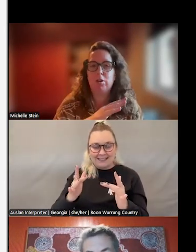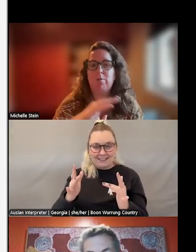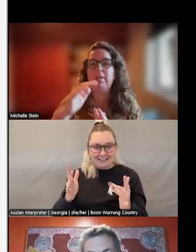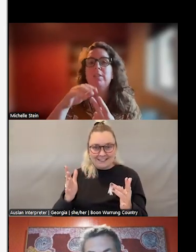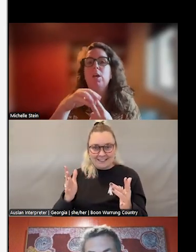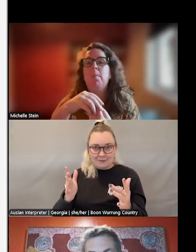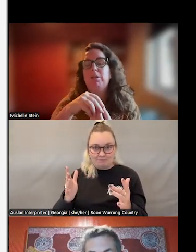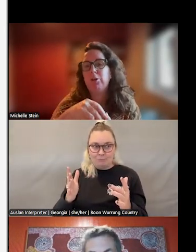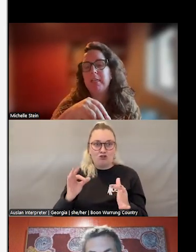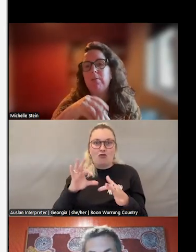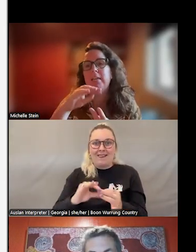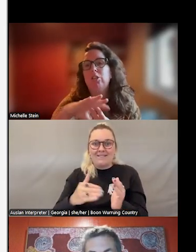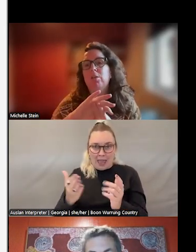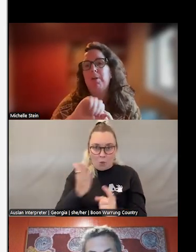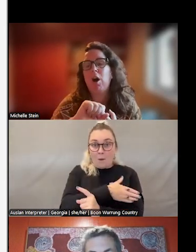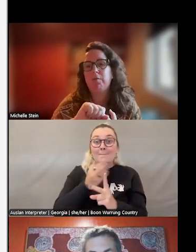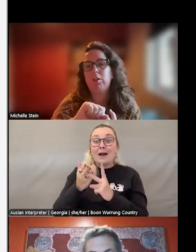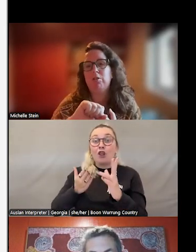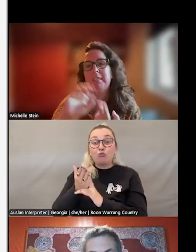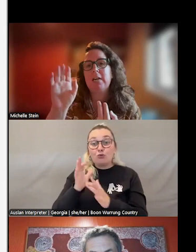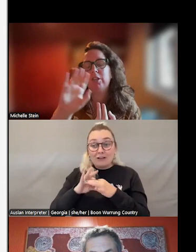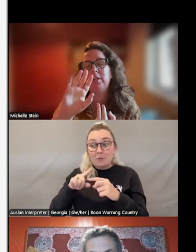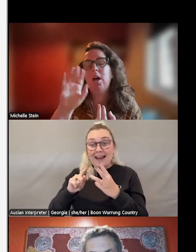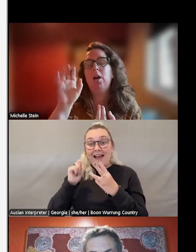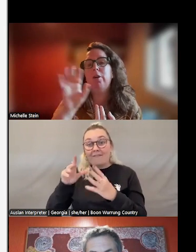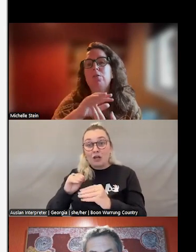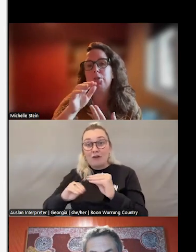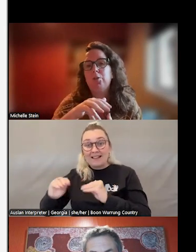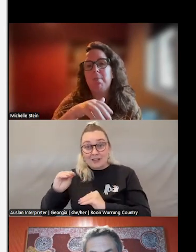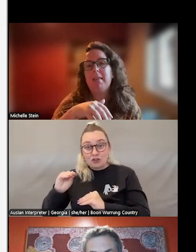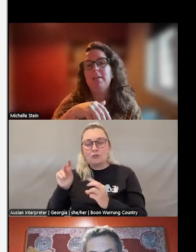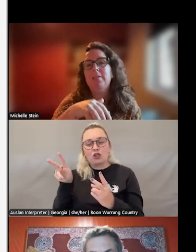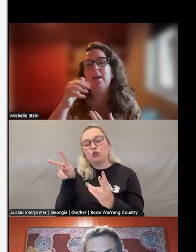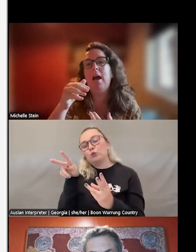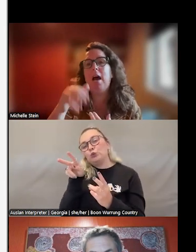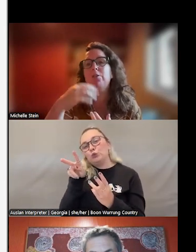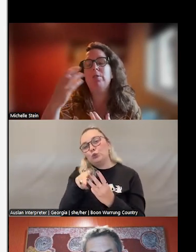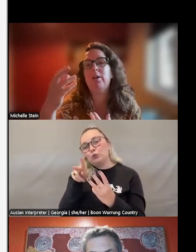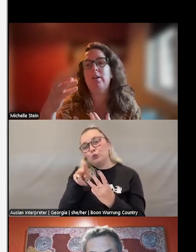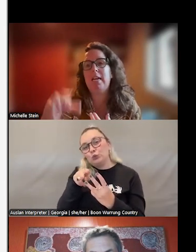not relevant, but during and after the transaction and in the relationship those methods, how you can